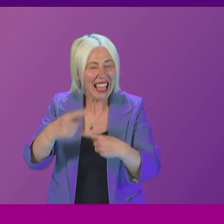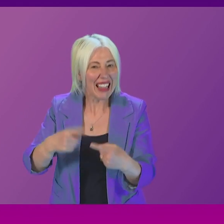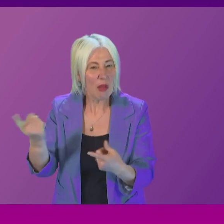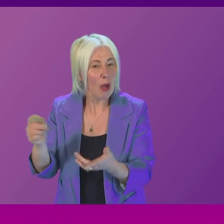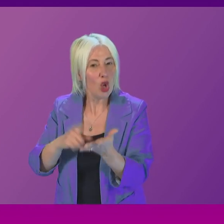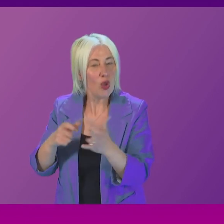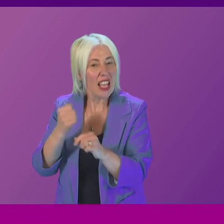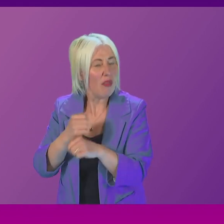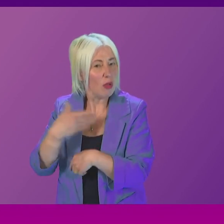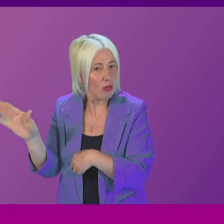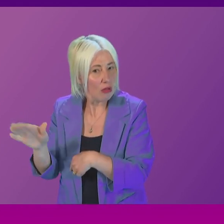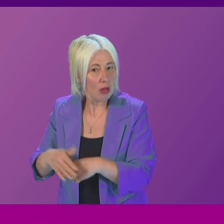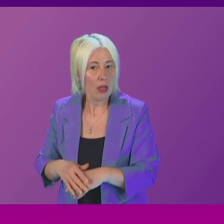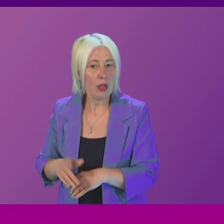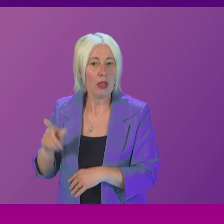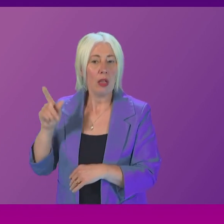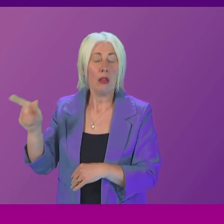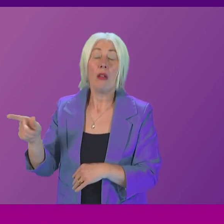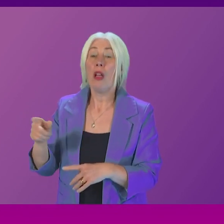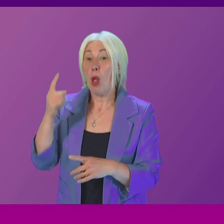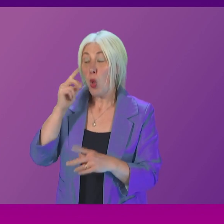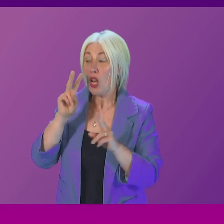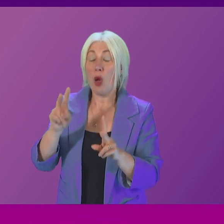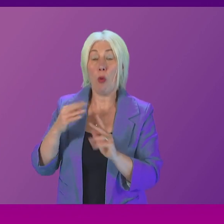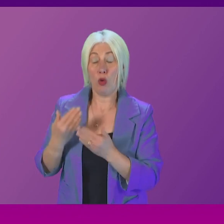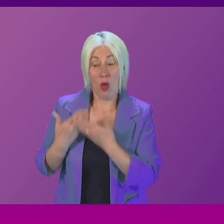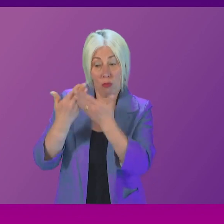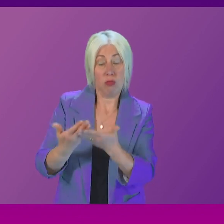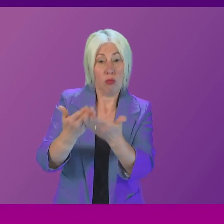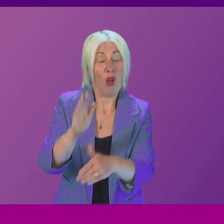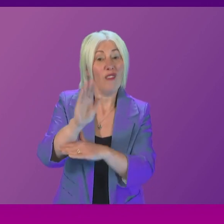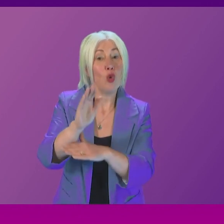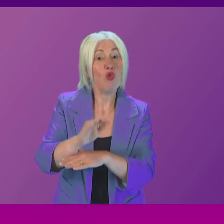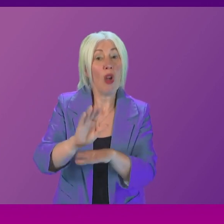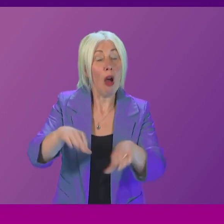Handing on a clean and nature-rich environment to future generations is one of the biggest